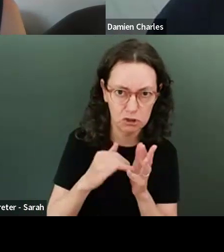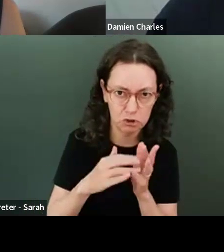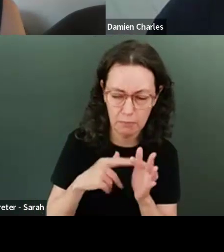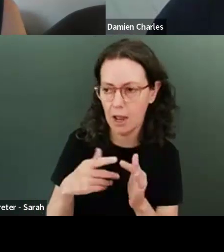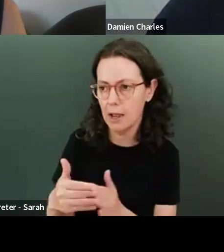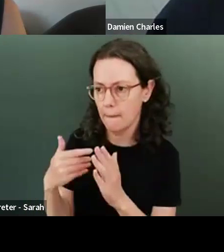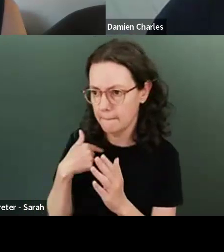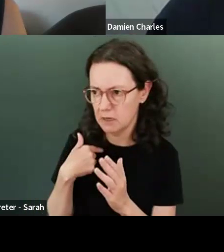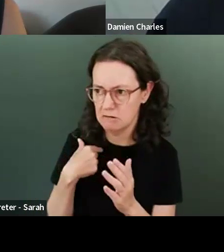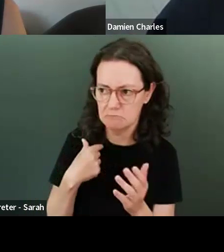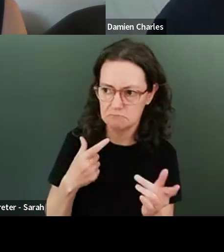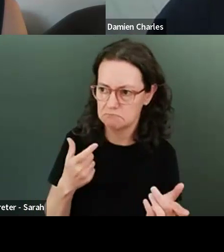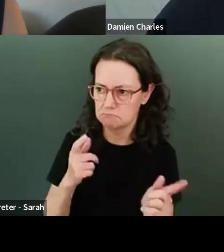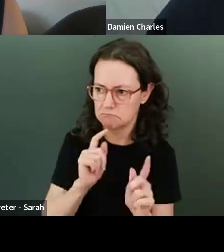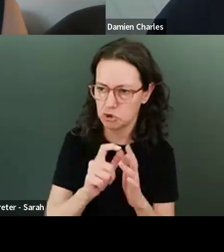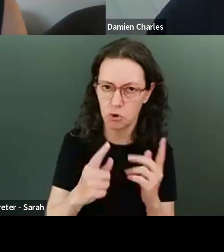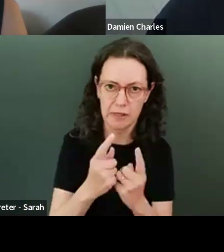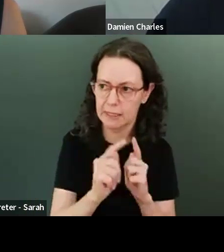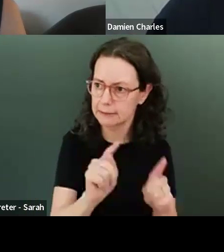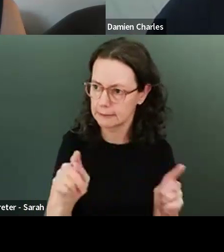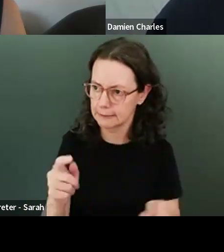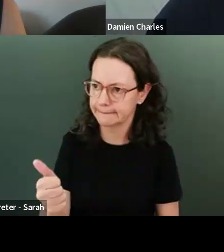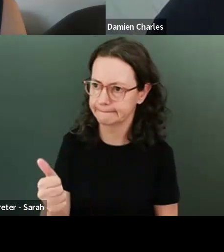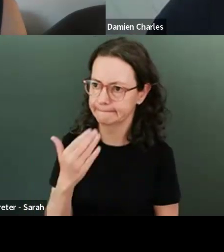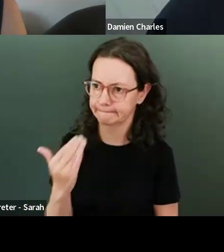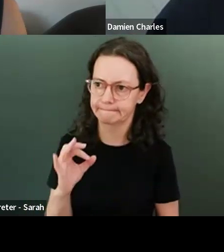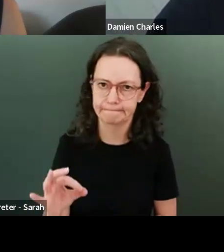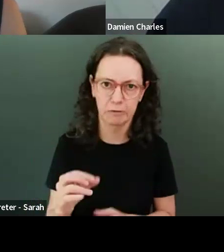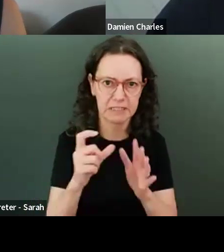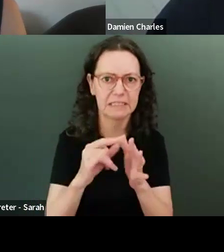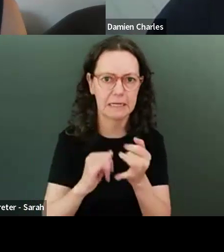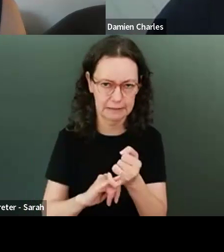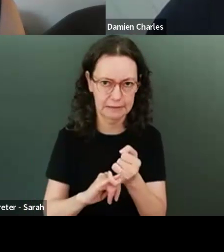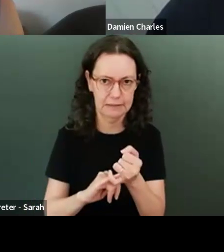on-site support and other things that